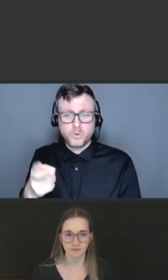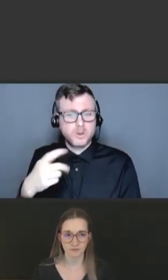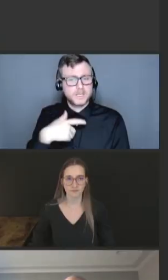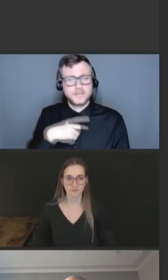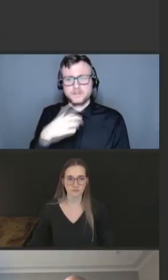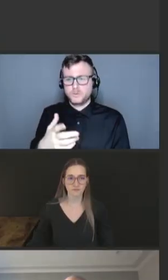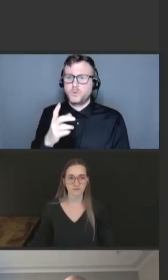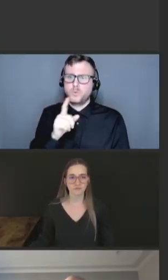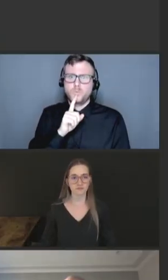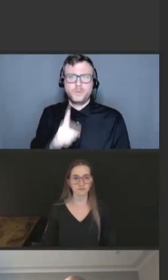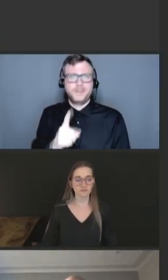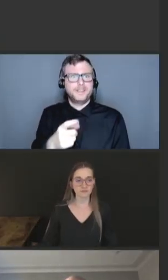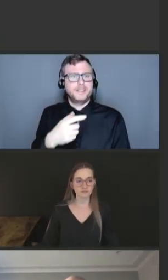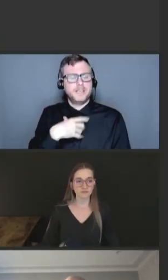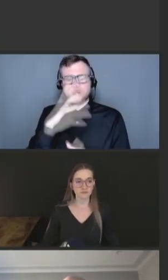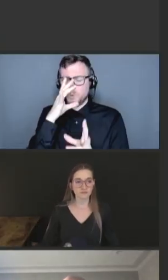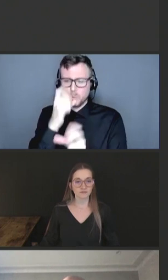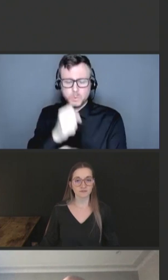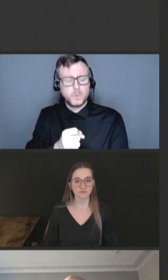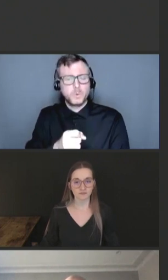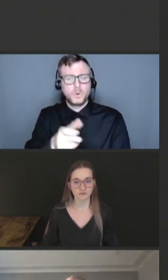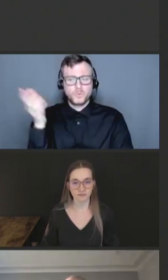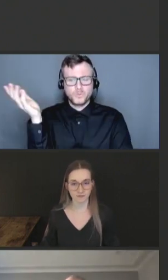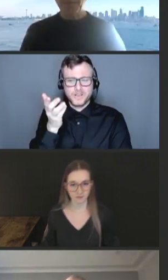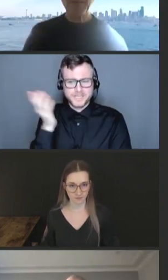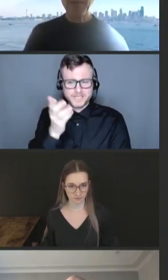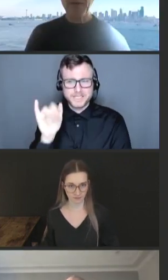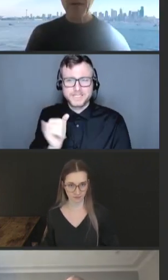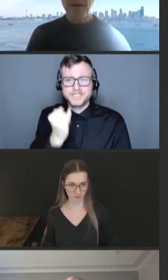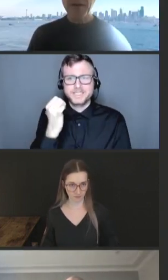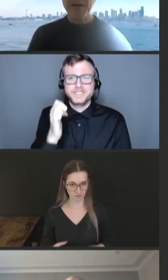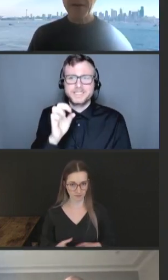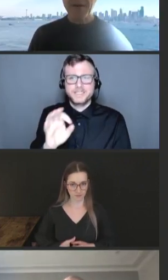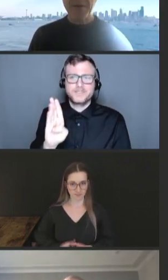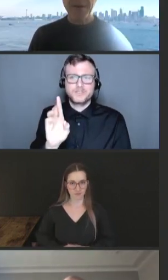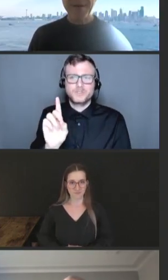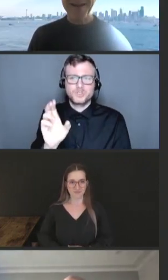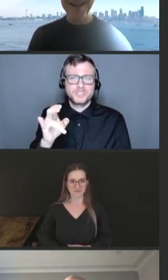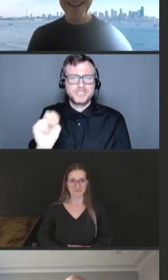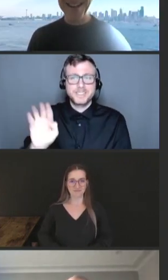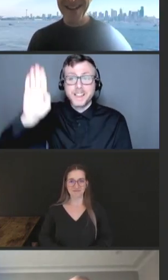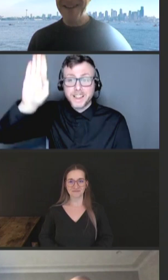presentations. Looks like Jeff Duchin has the fastest hand. Jeff, you have the first question.